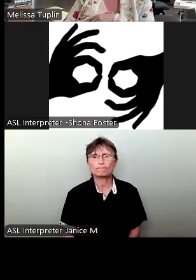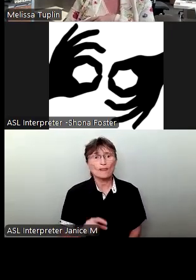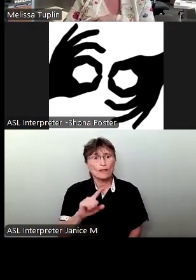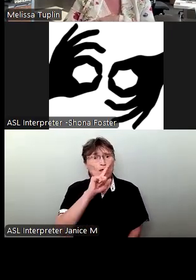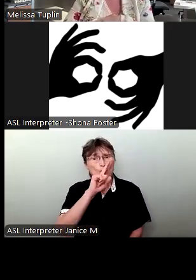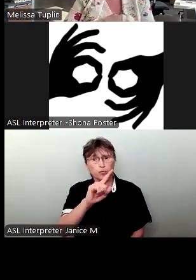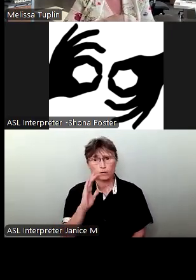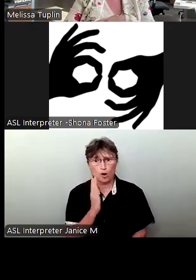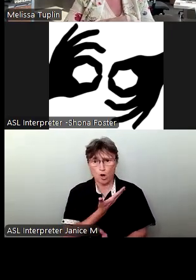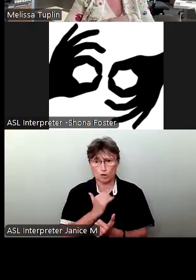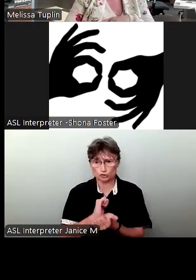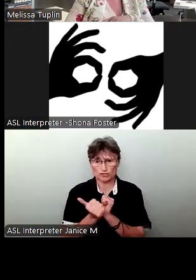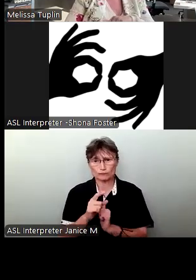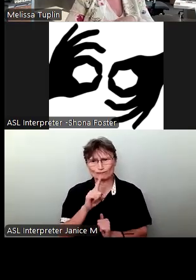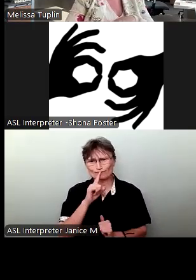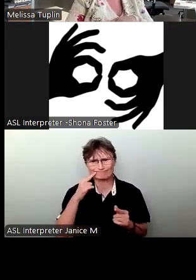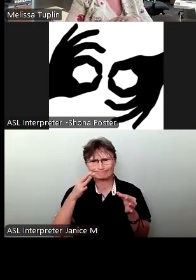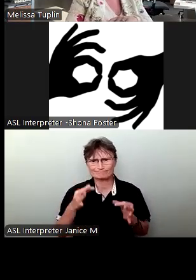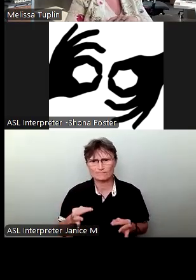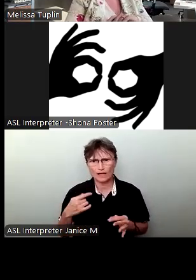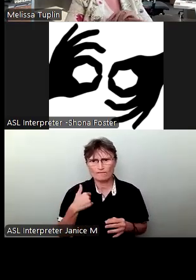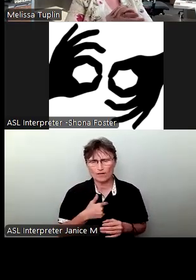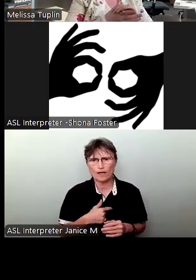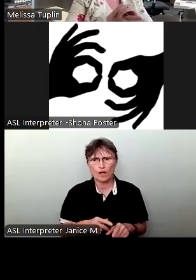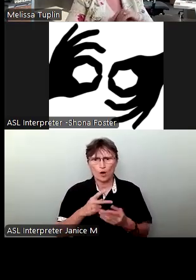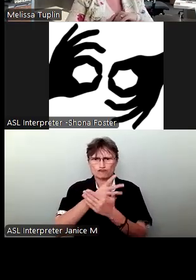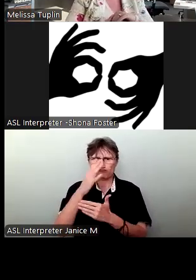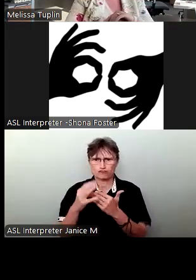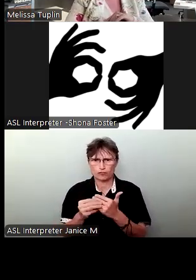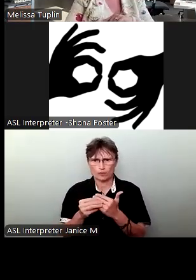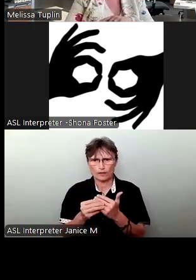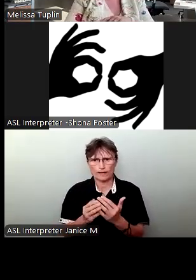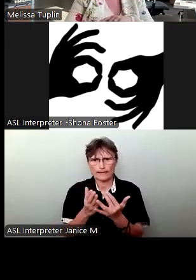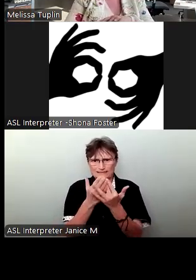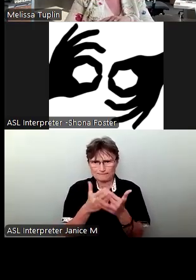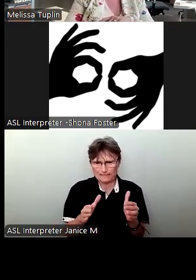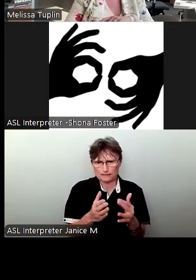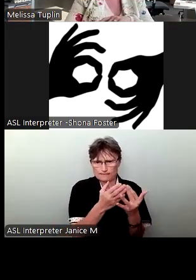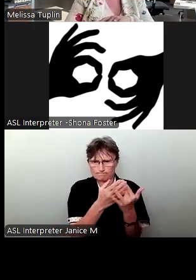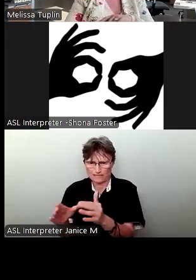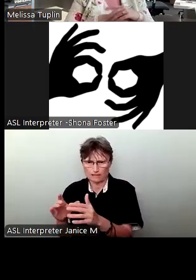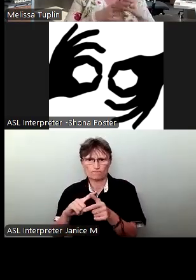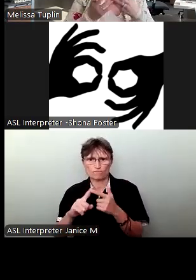is to formally split the program into separate programs for community arts organizations and